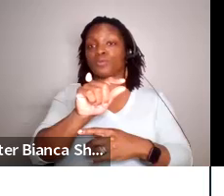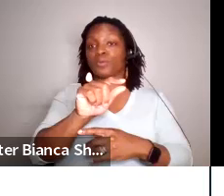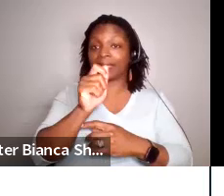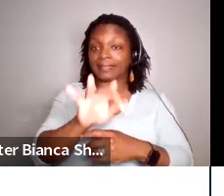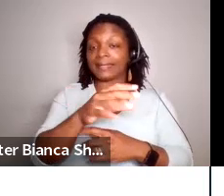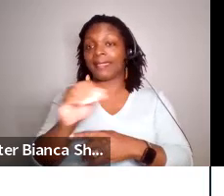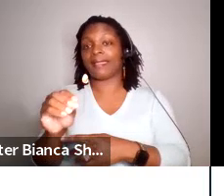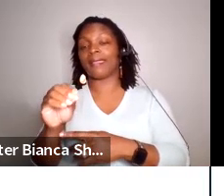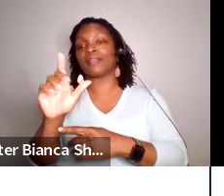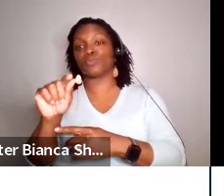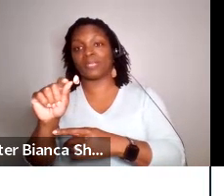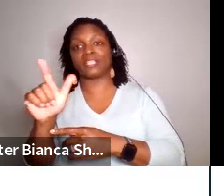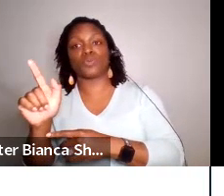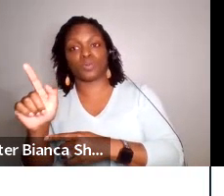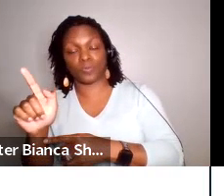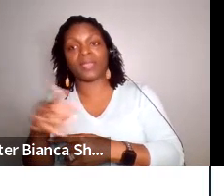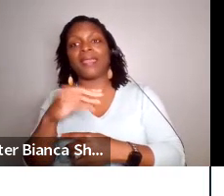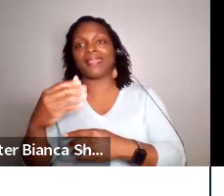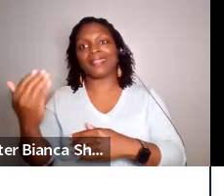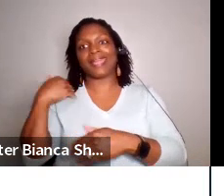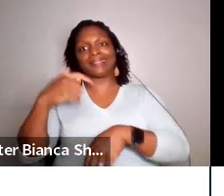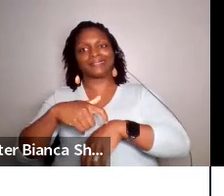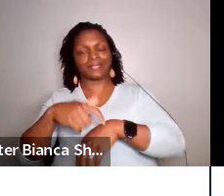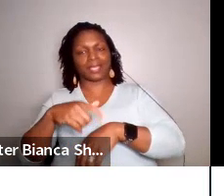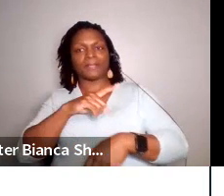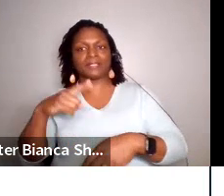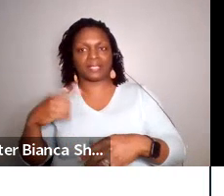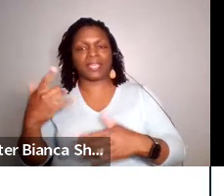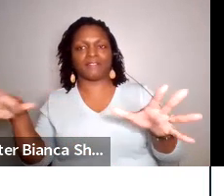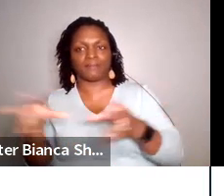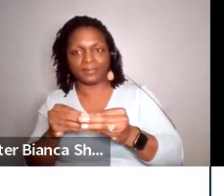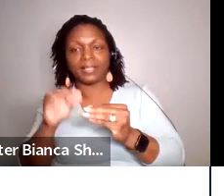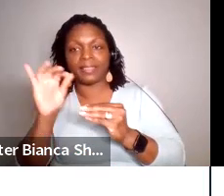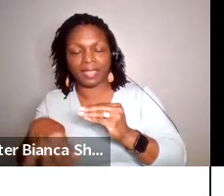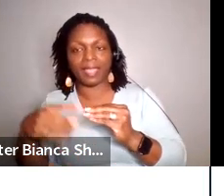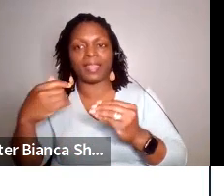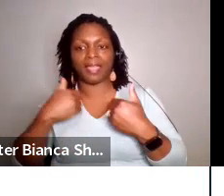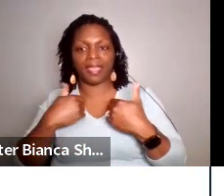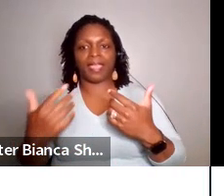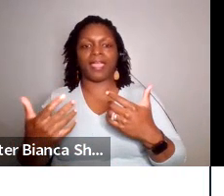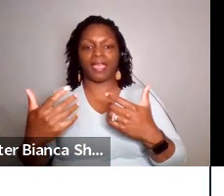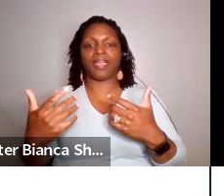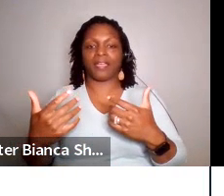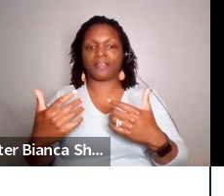One gave us lots, and this last legislative session we got community choices waiver slots again, So that's 3 rounds.